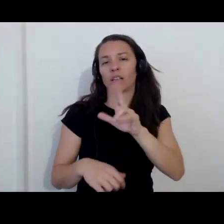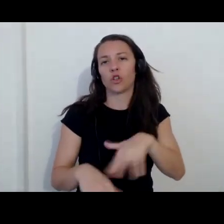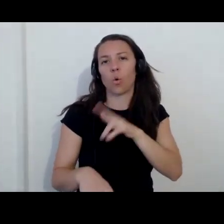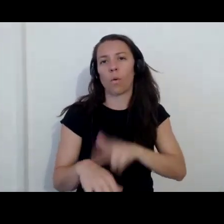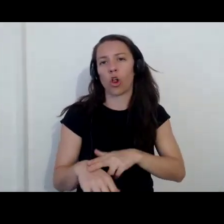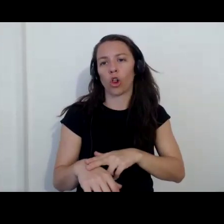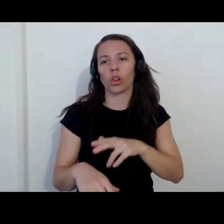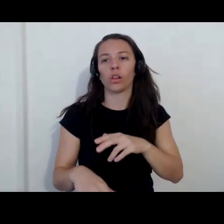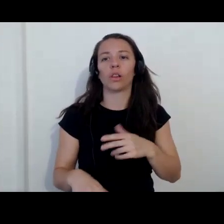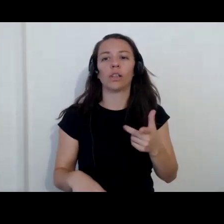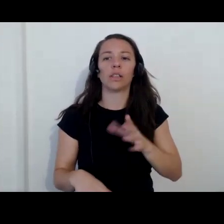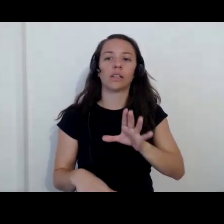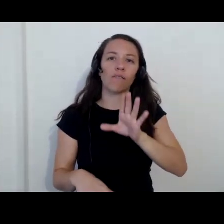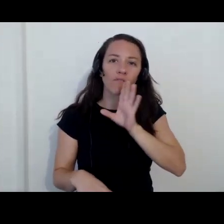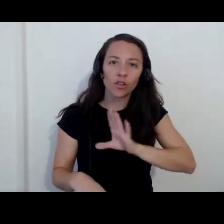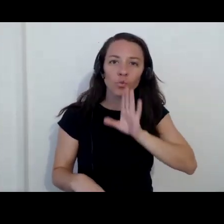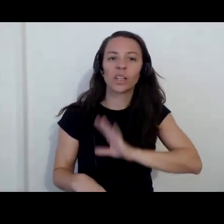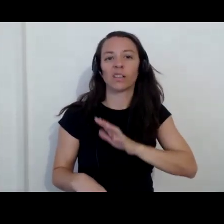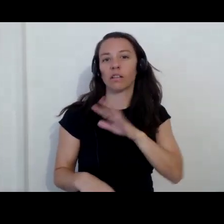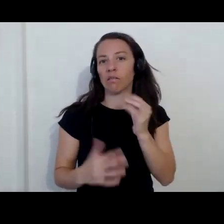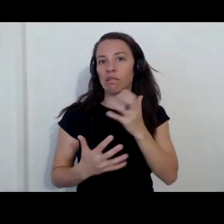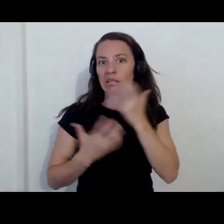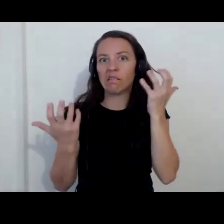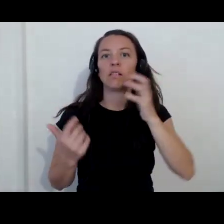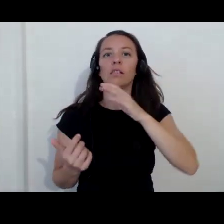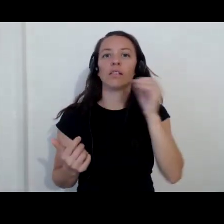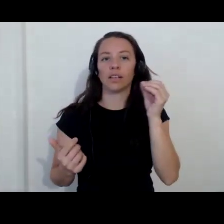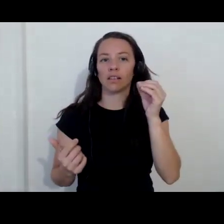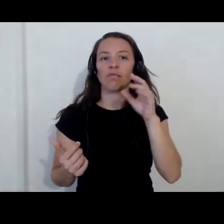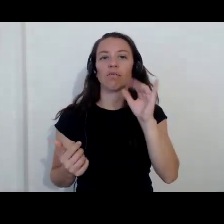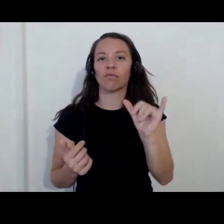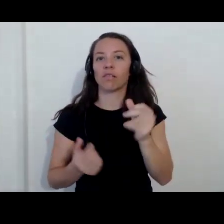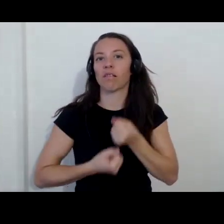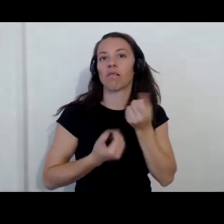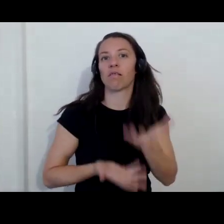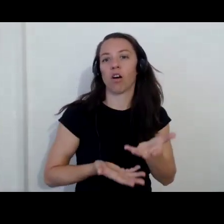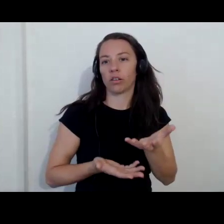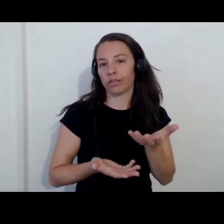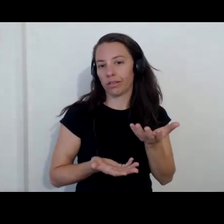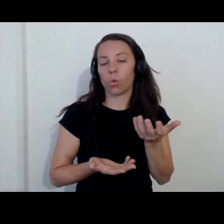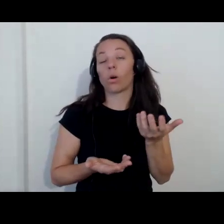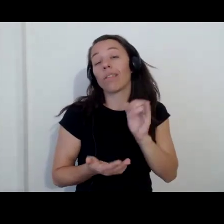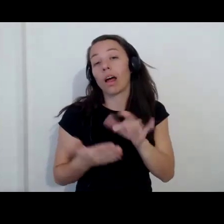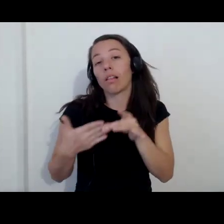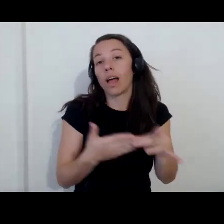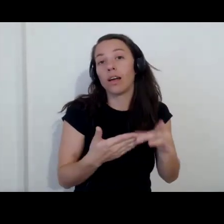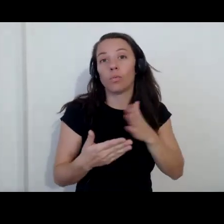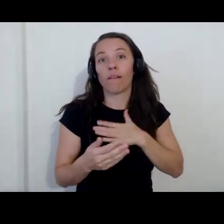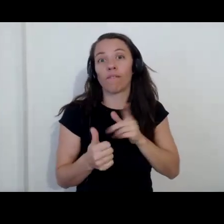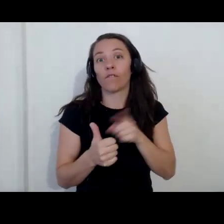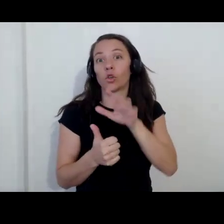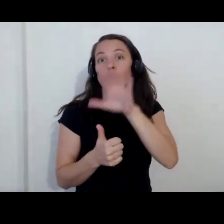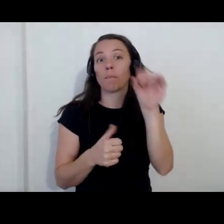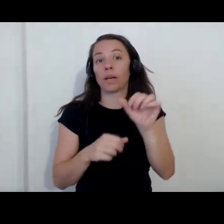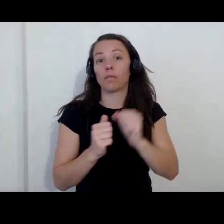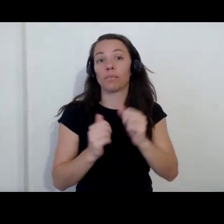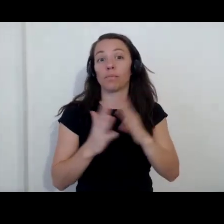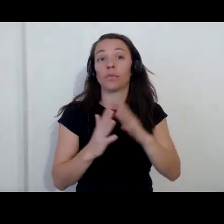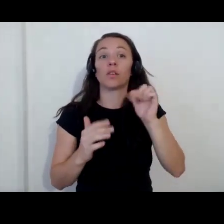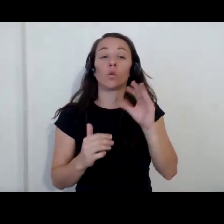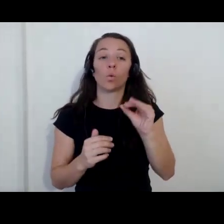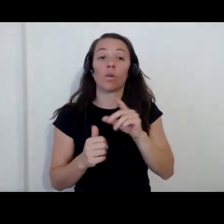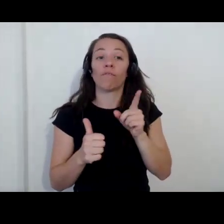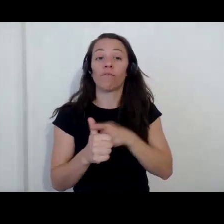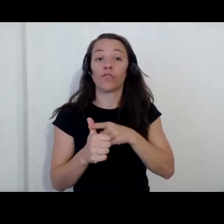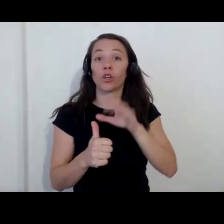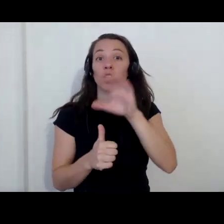It was frustrating, infuriating and that really lead to the creation of my first company. So, my first company was called C Talent.